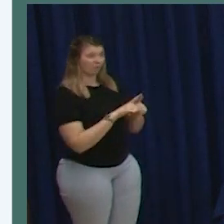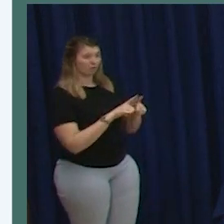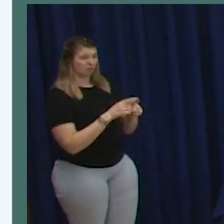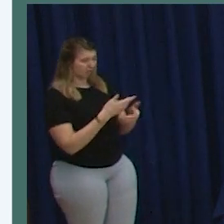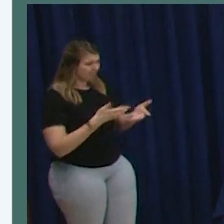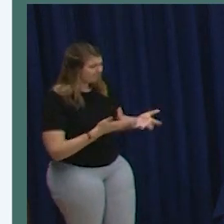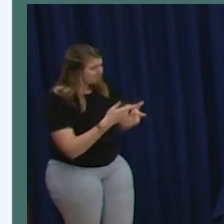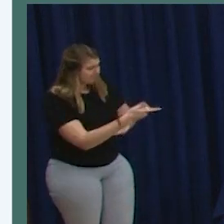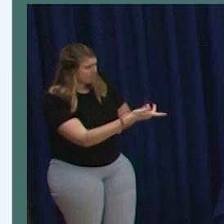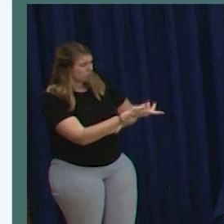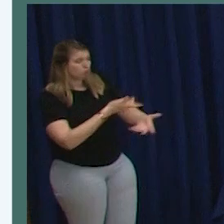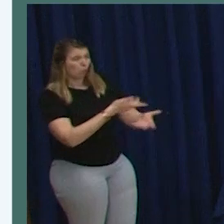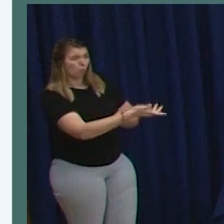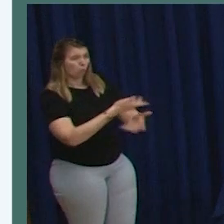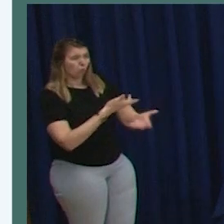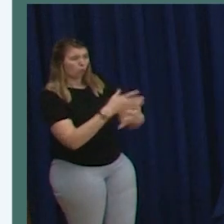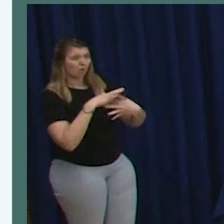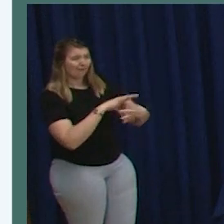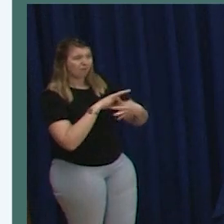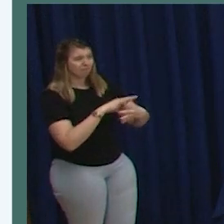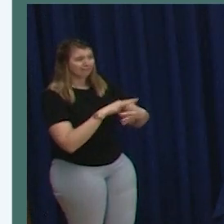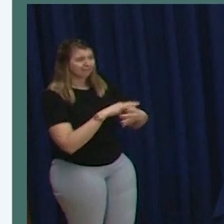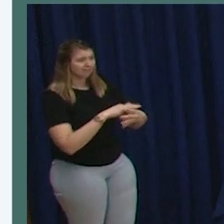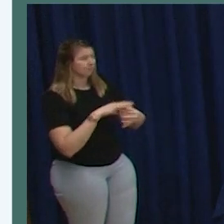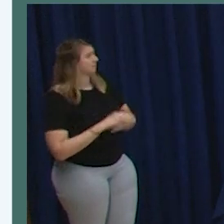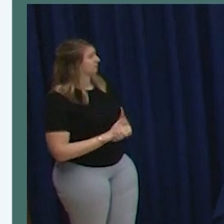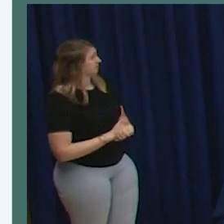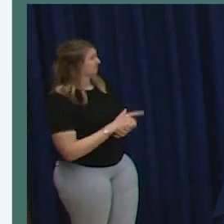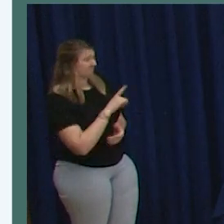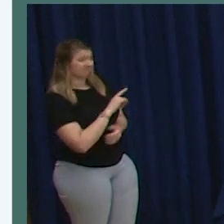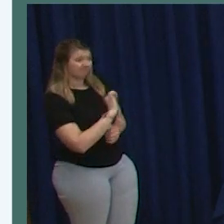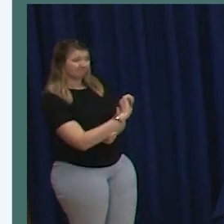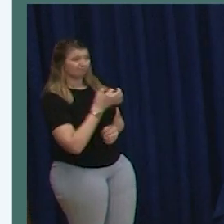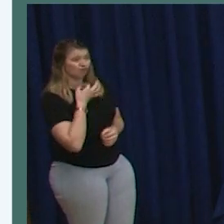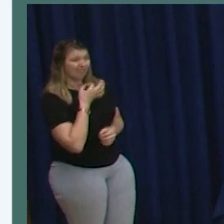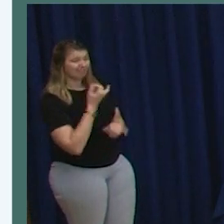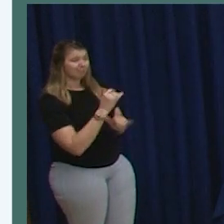said, as everyone said so far, increased risk. therapy could be needed only if you ask about